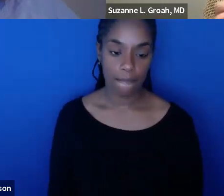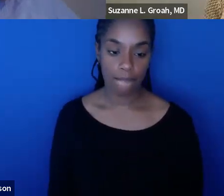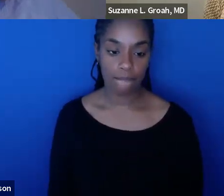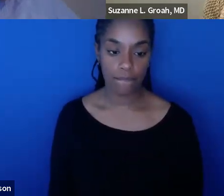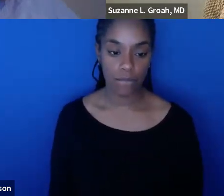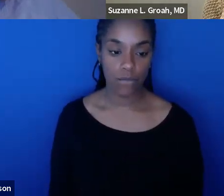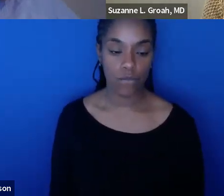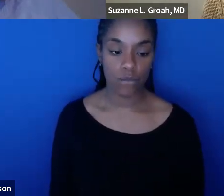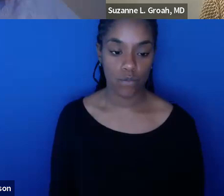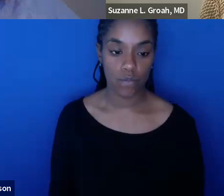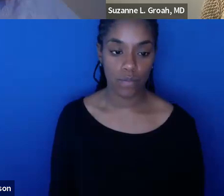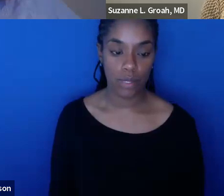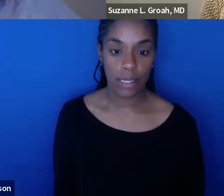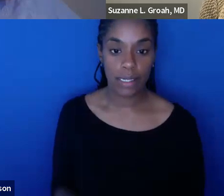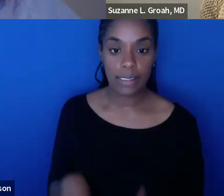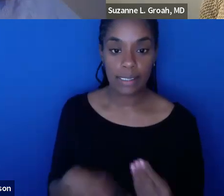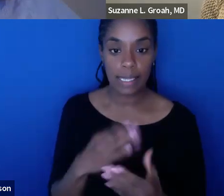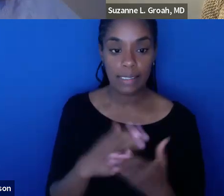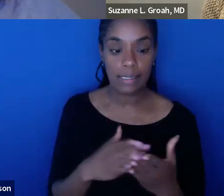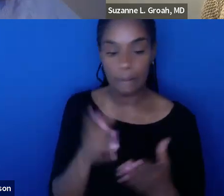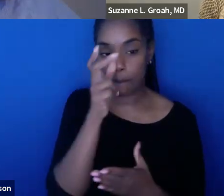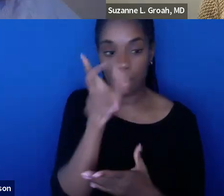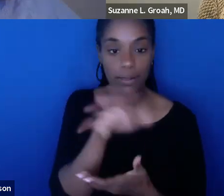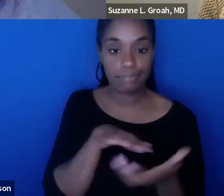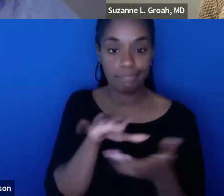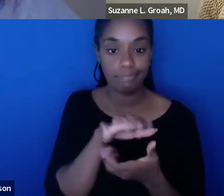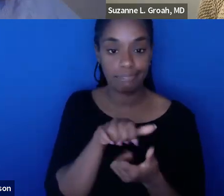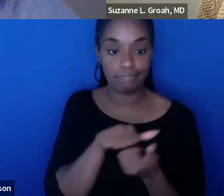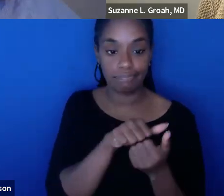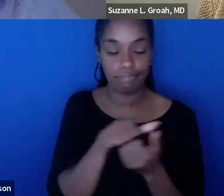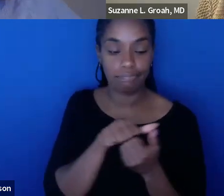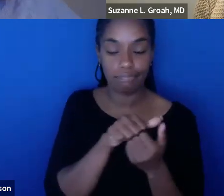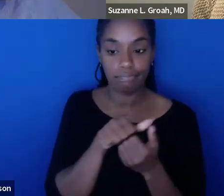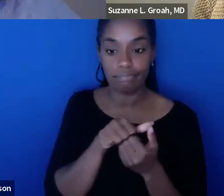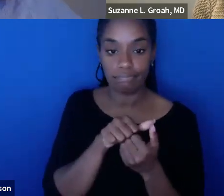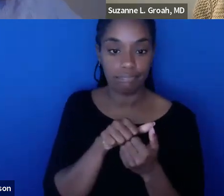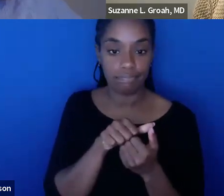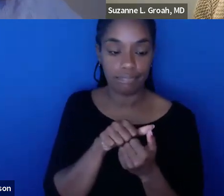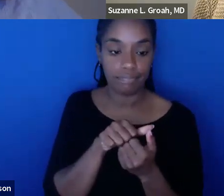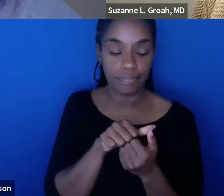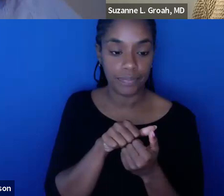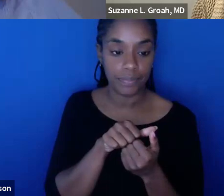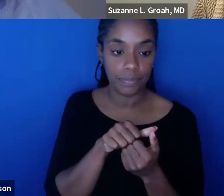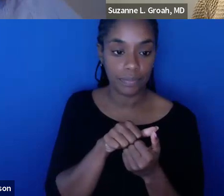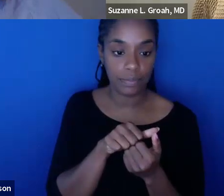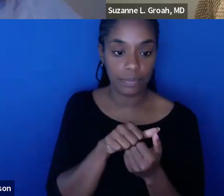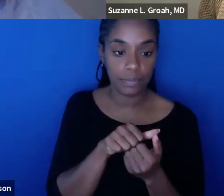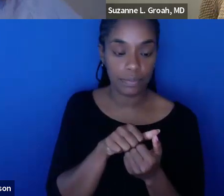and some other bugs, and Enterococcus, and Klebsiella together in little basically Petri dishes.